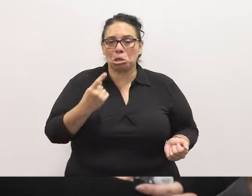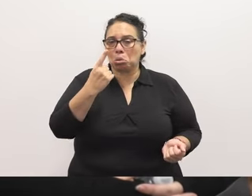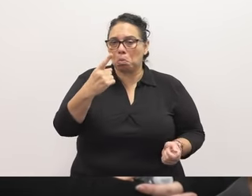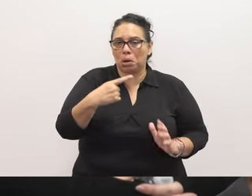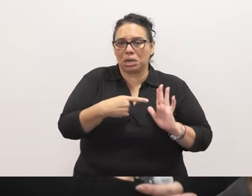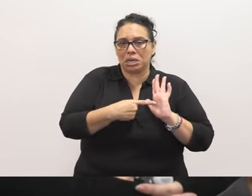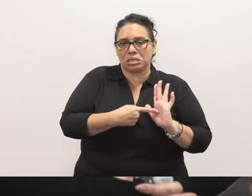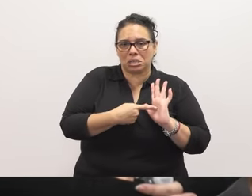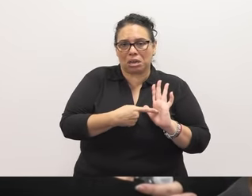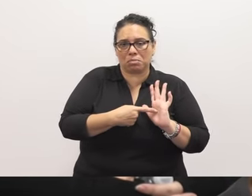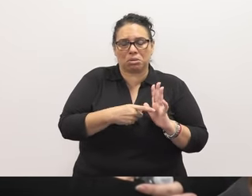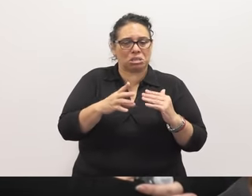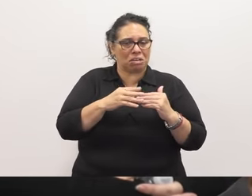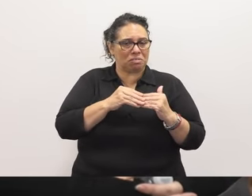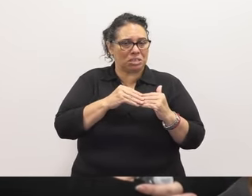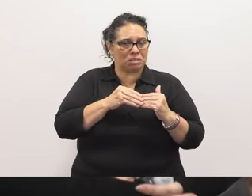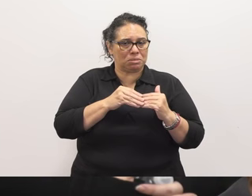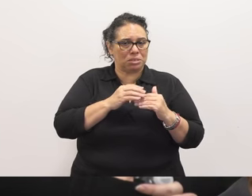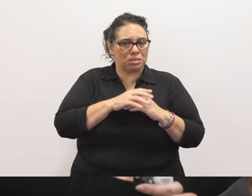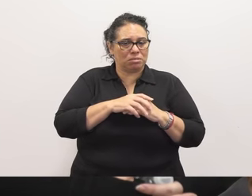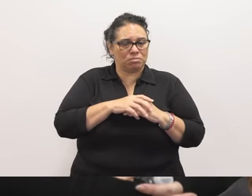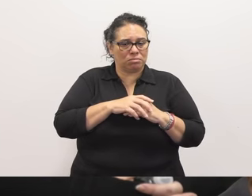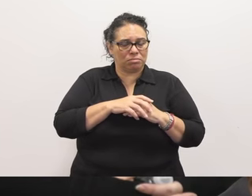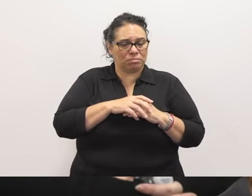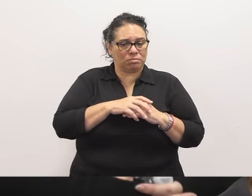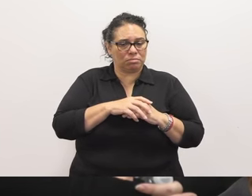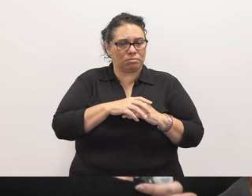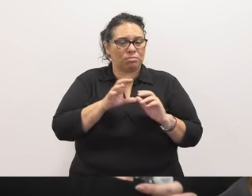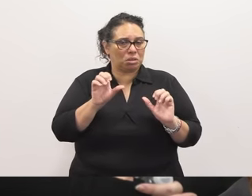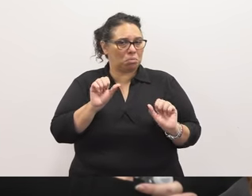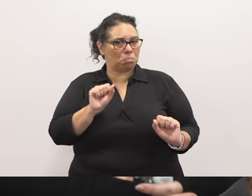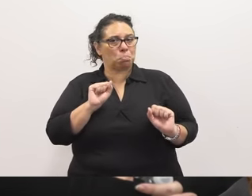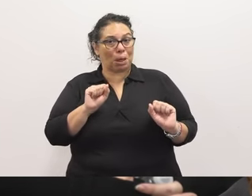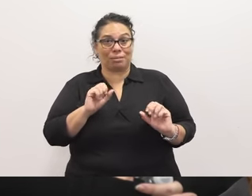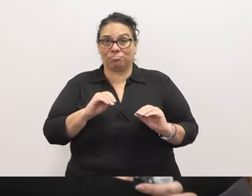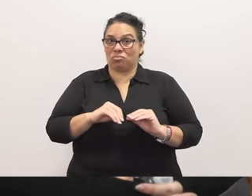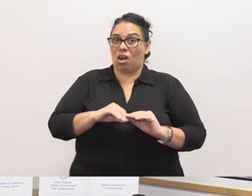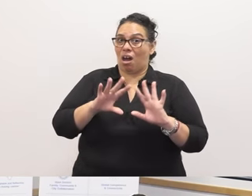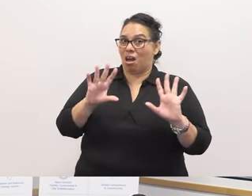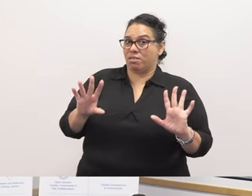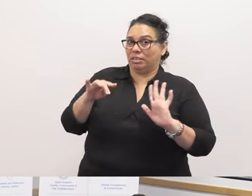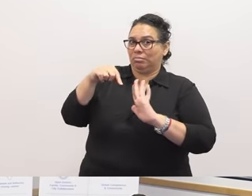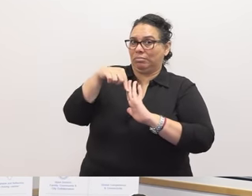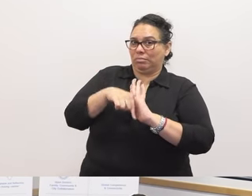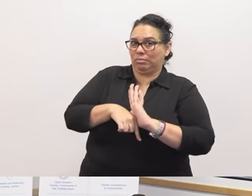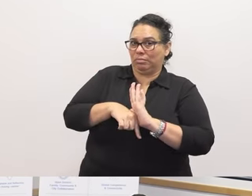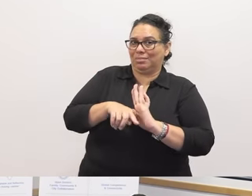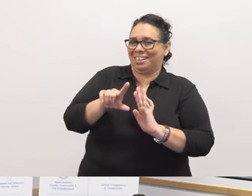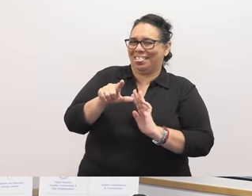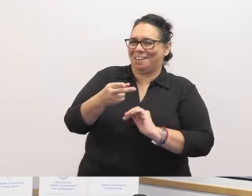So, and that's just one of the examples of where we have some flexibility. [Brian Moskovitz] That's great. And we could obviously take a much deeper dive with, we probably have liquid here for a couple of hours sharing,